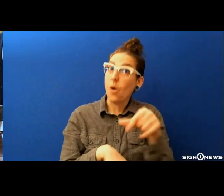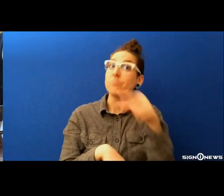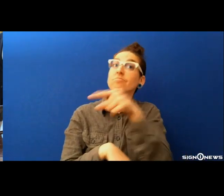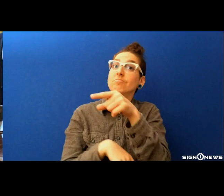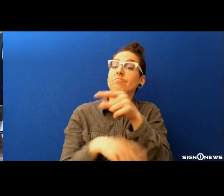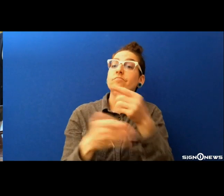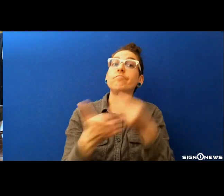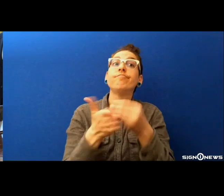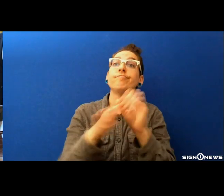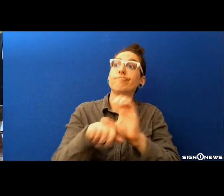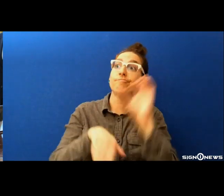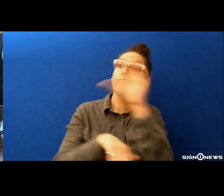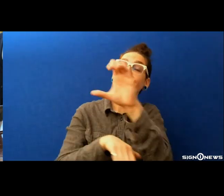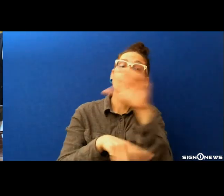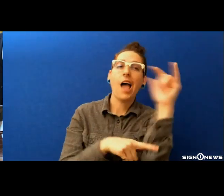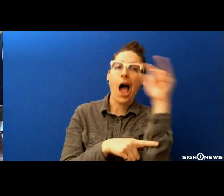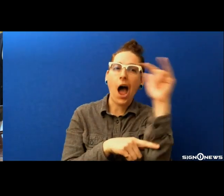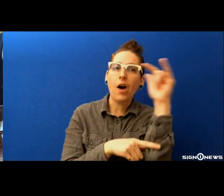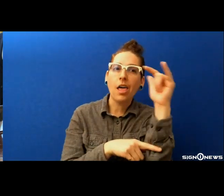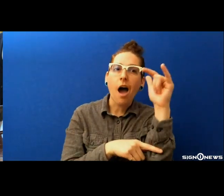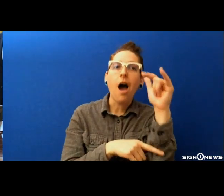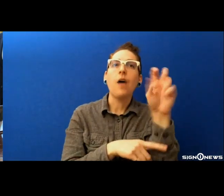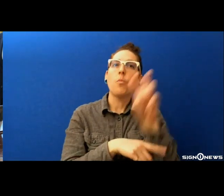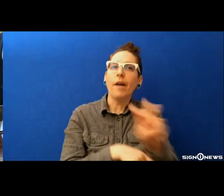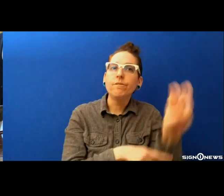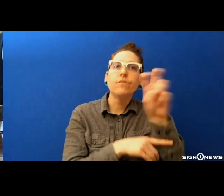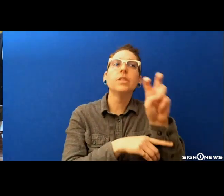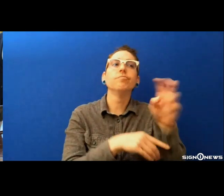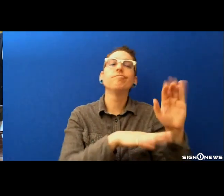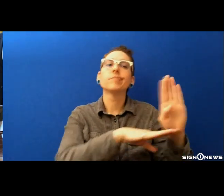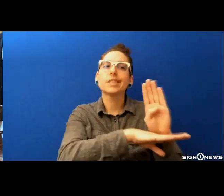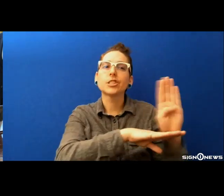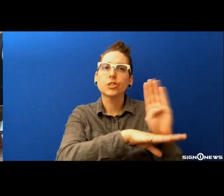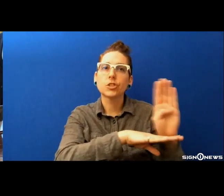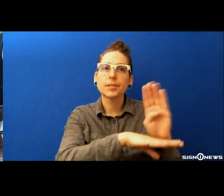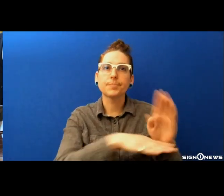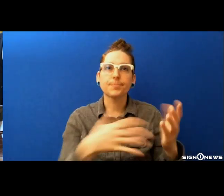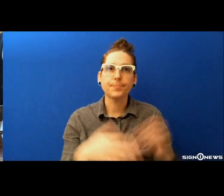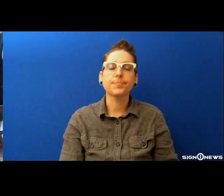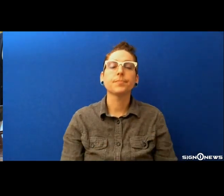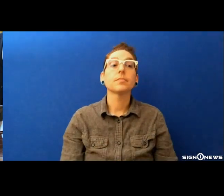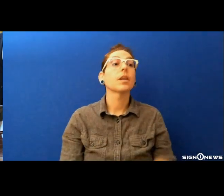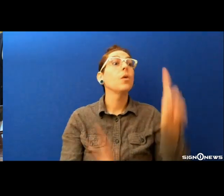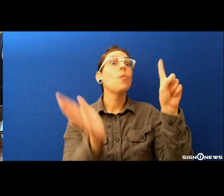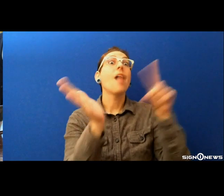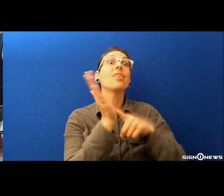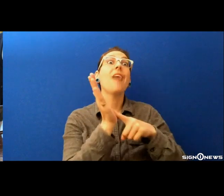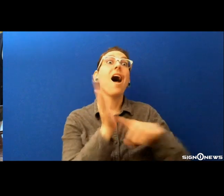helps the airline and travel industries.